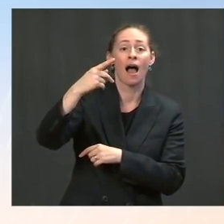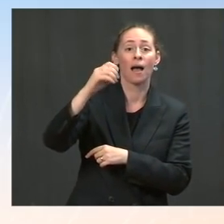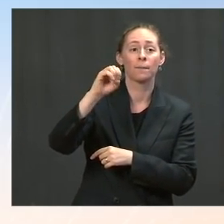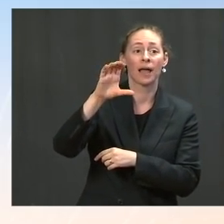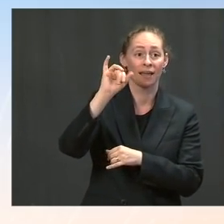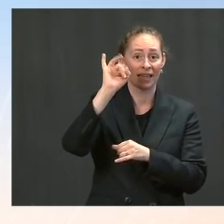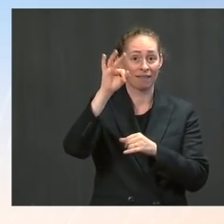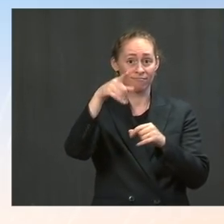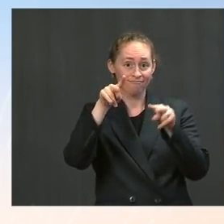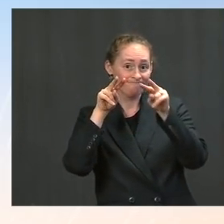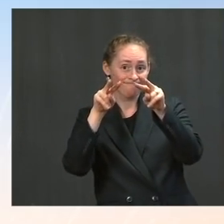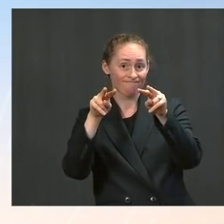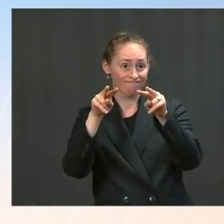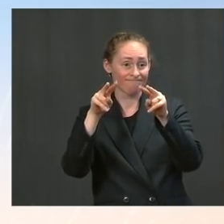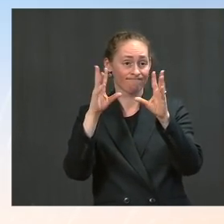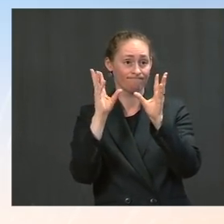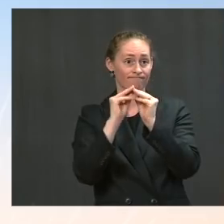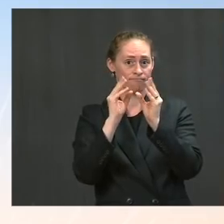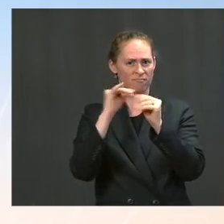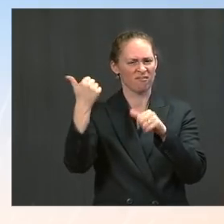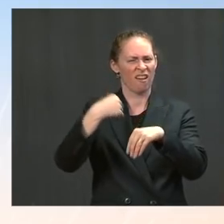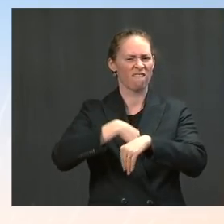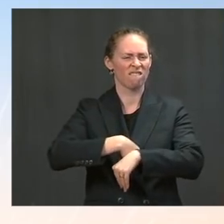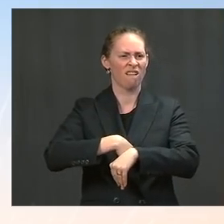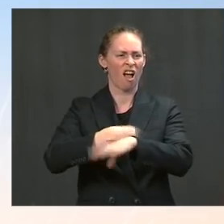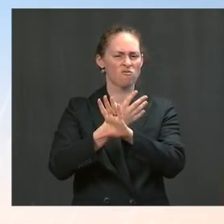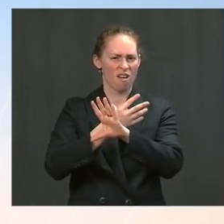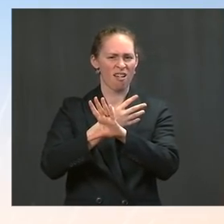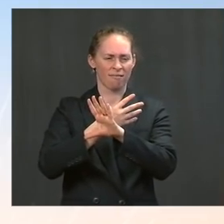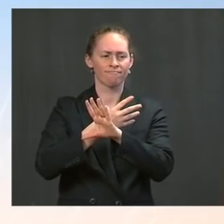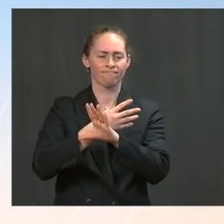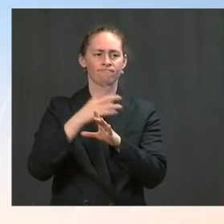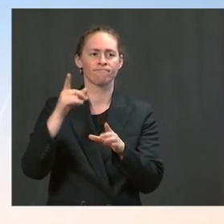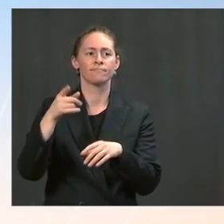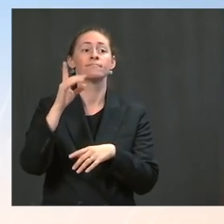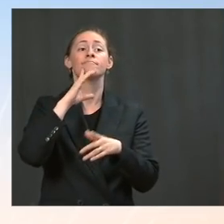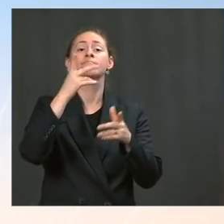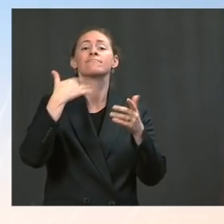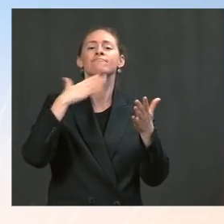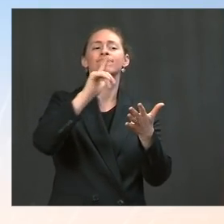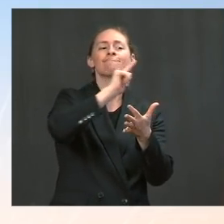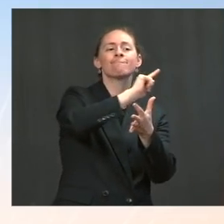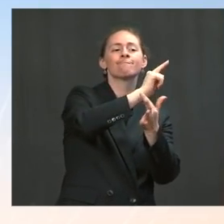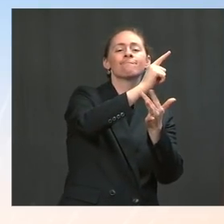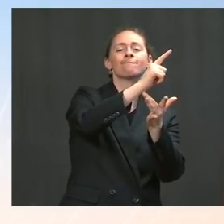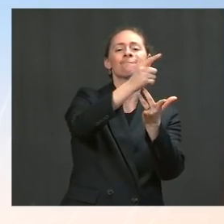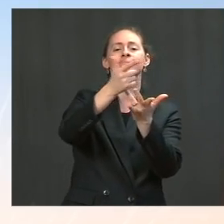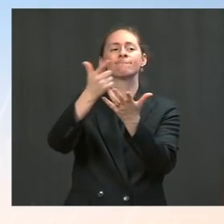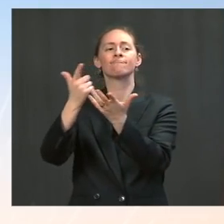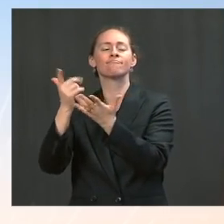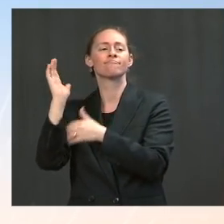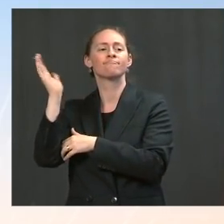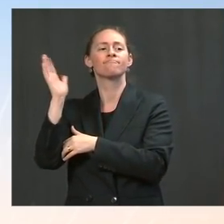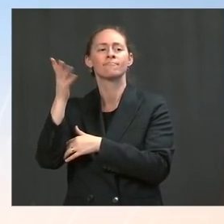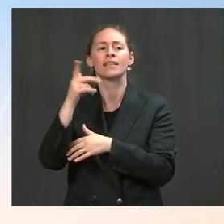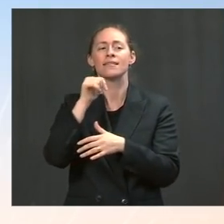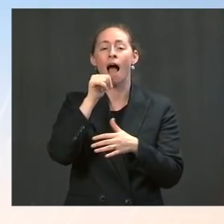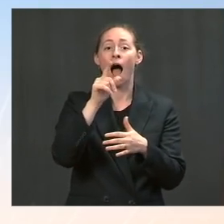was virtual and was individuals delivering sets of remarks. It wasn't an interactive opportunity, I would say,